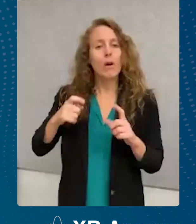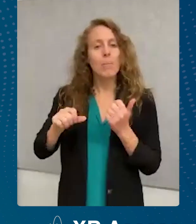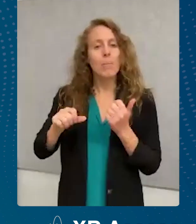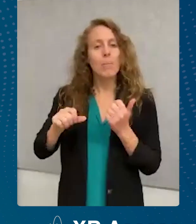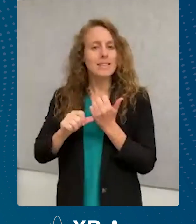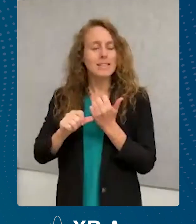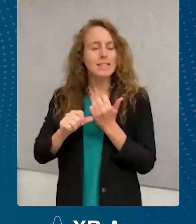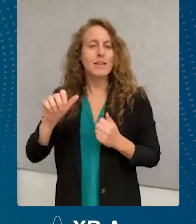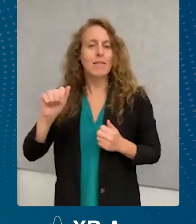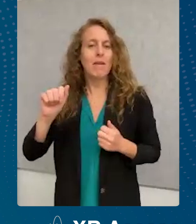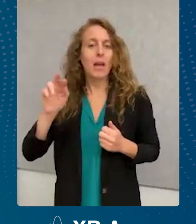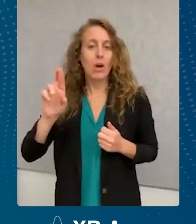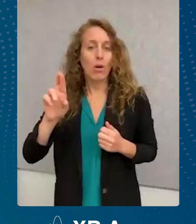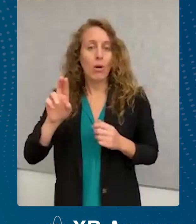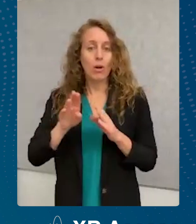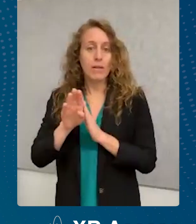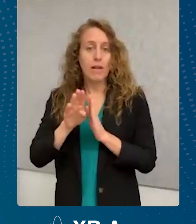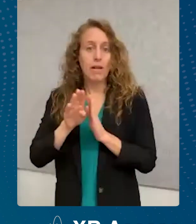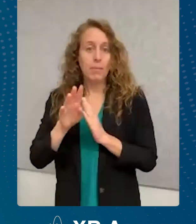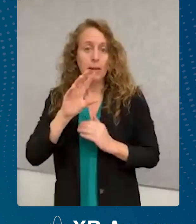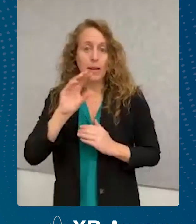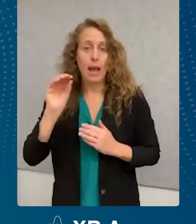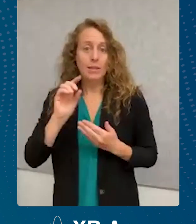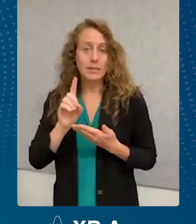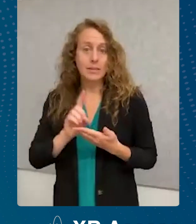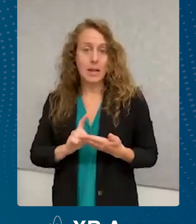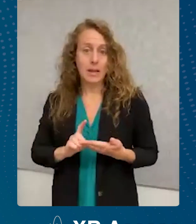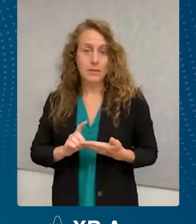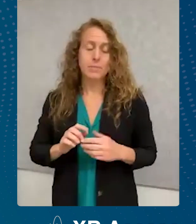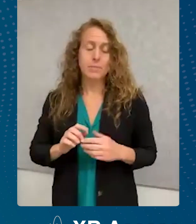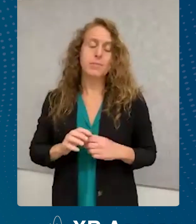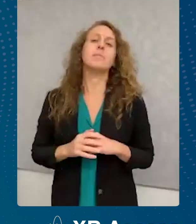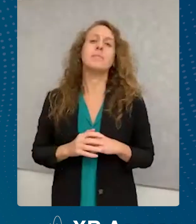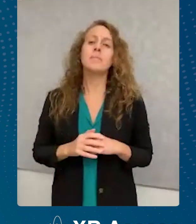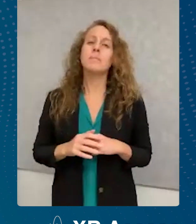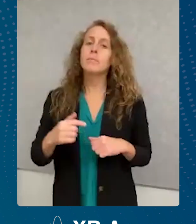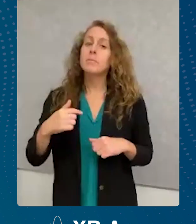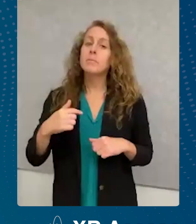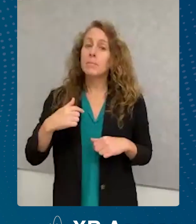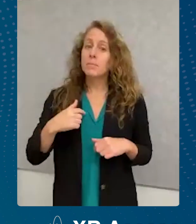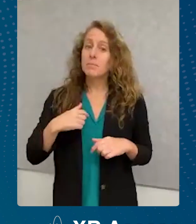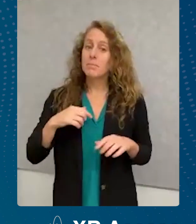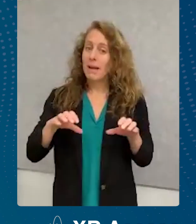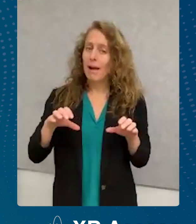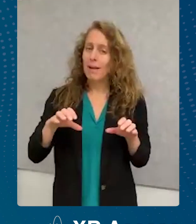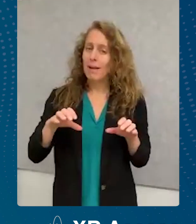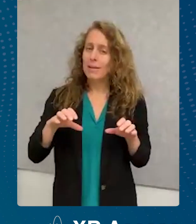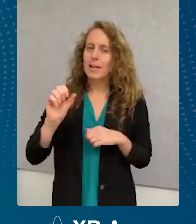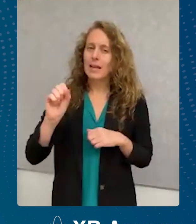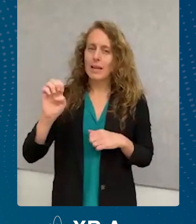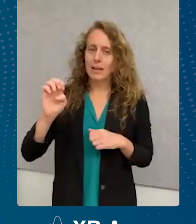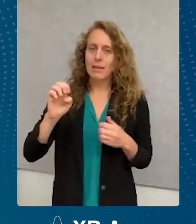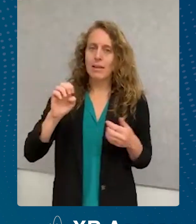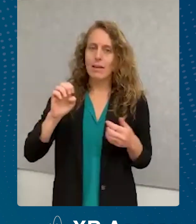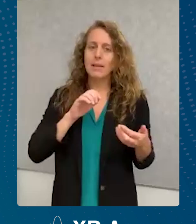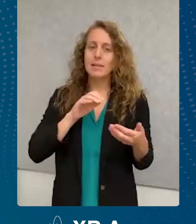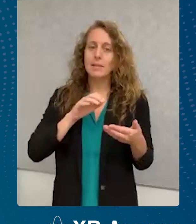development and design. And I performed a case study of Project Sidewalk, which